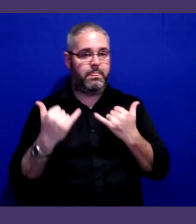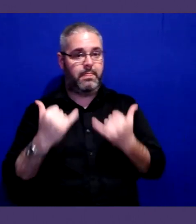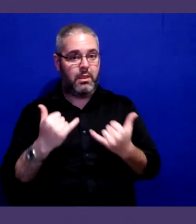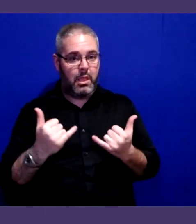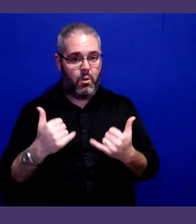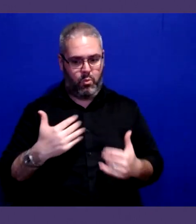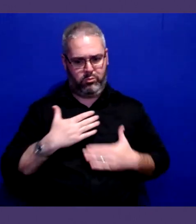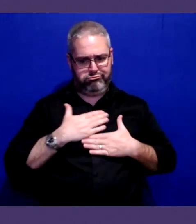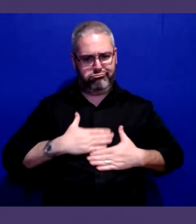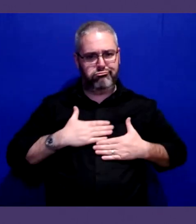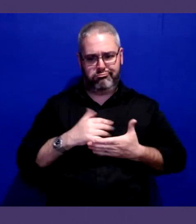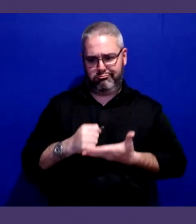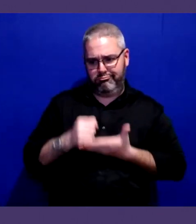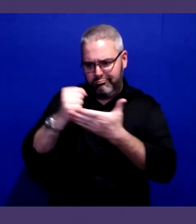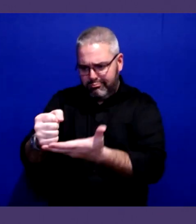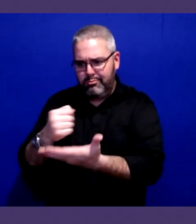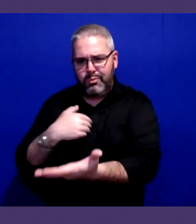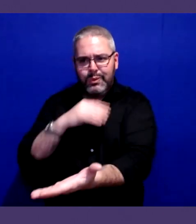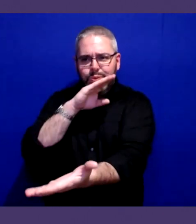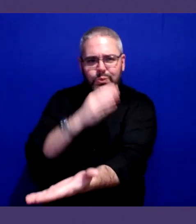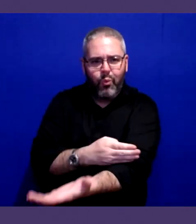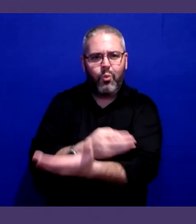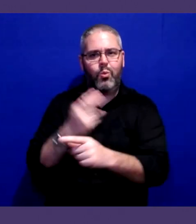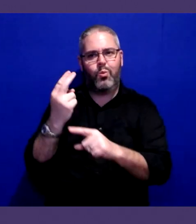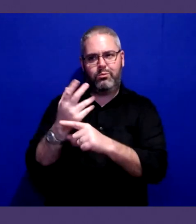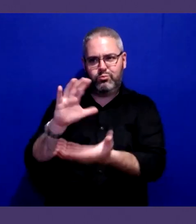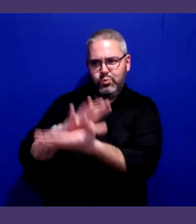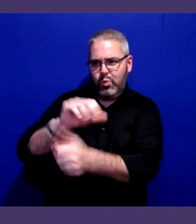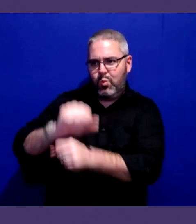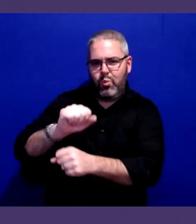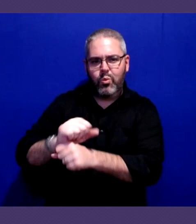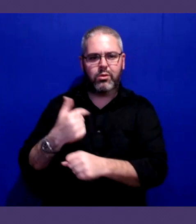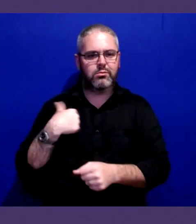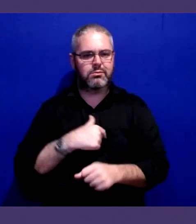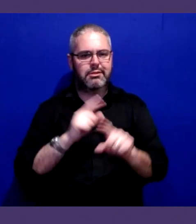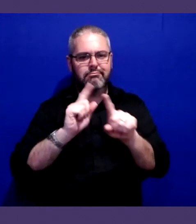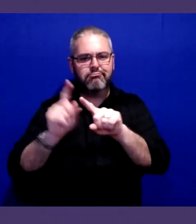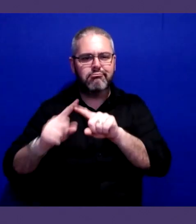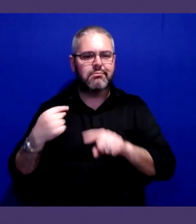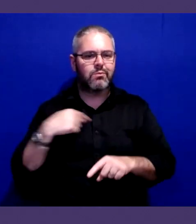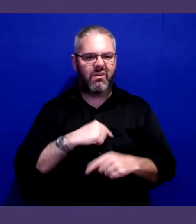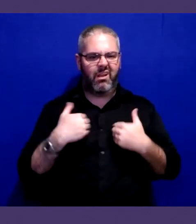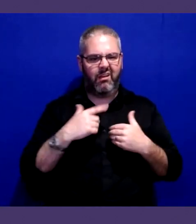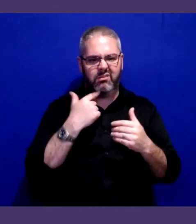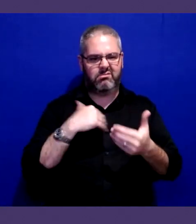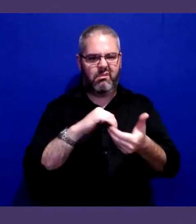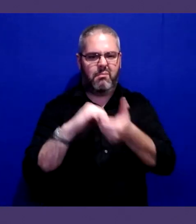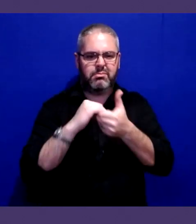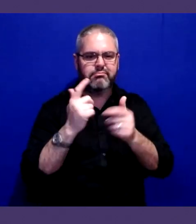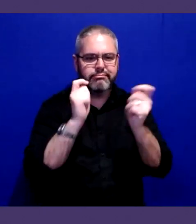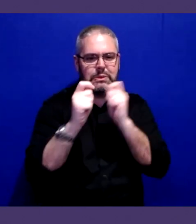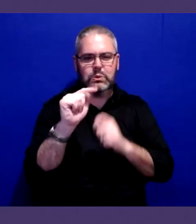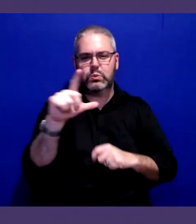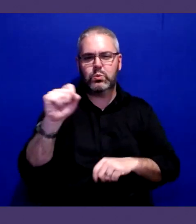schoolwork using accessible collaborative editing tools on the web. There are still issues though.